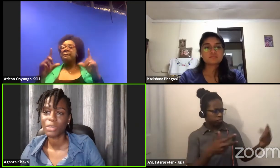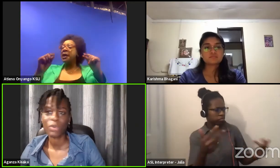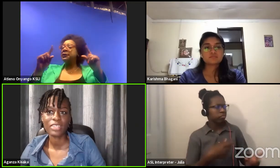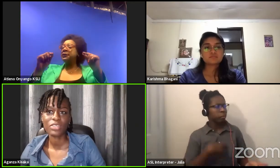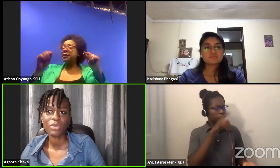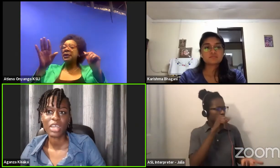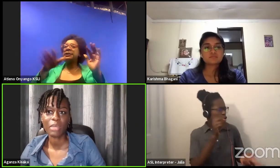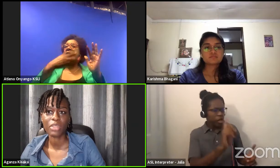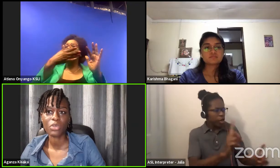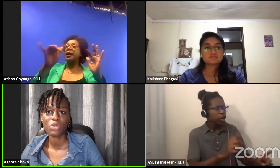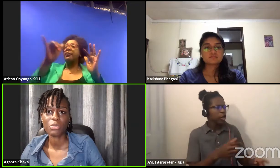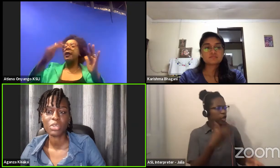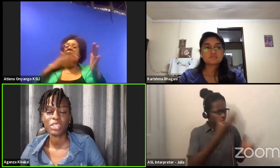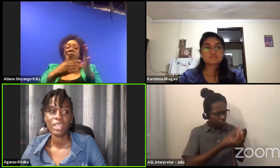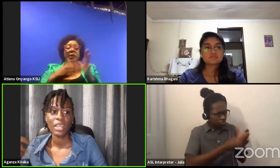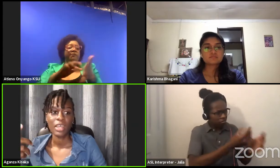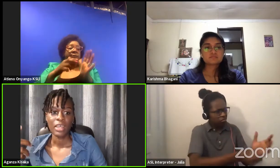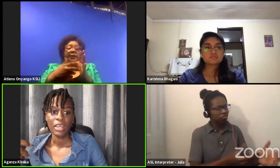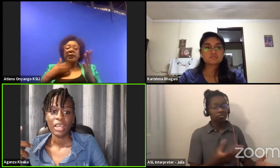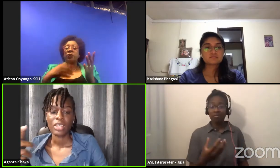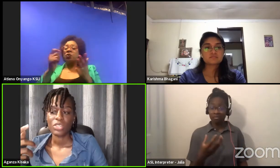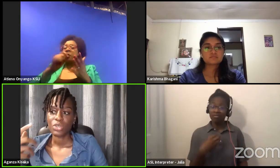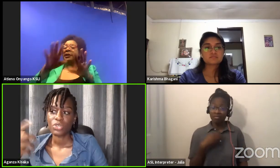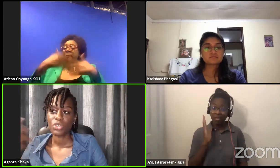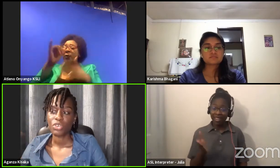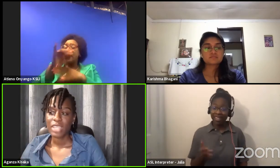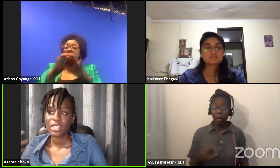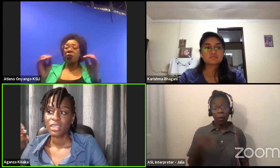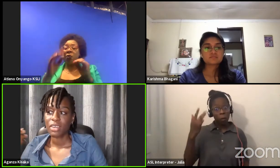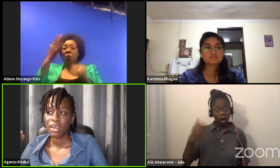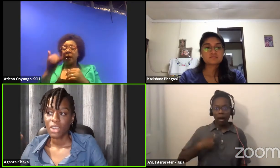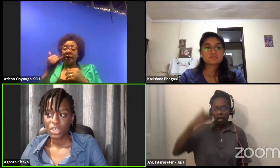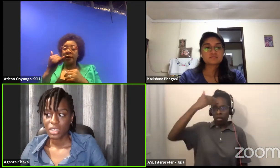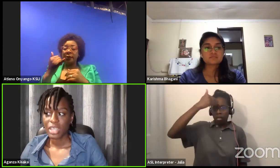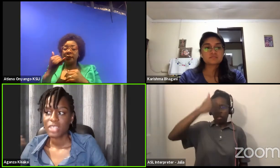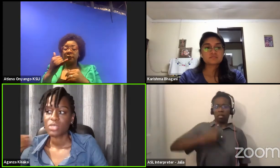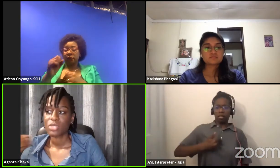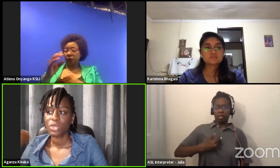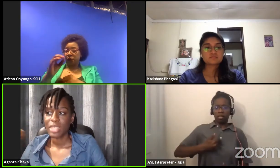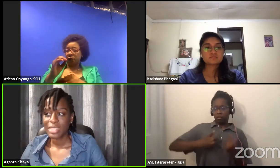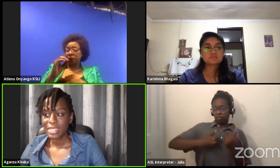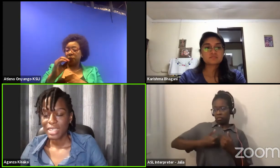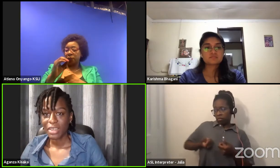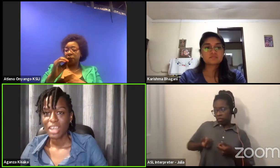Why didn't you write about those birds?" And so to create an art that is holistic